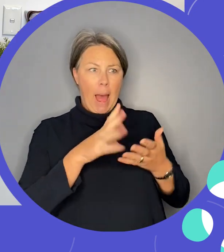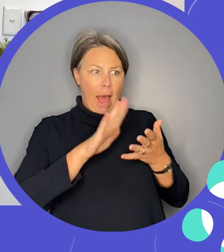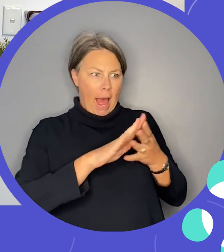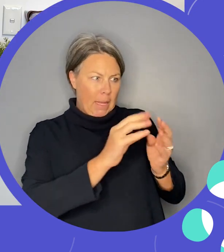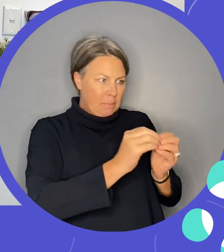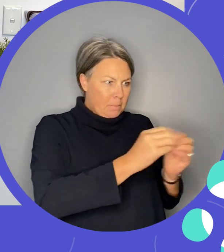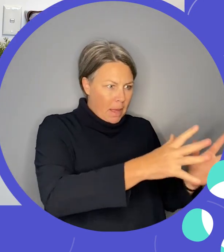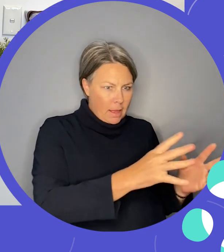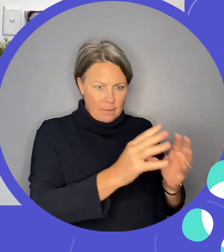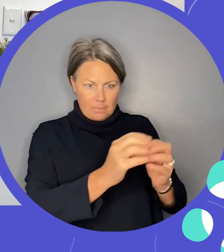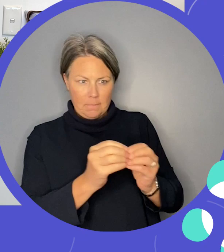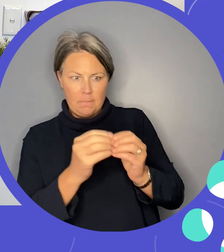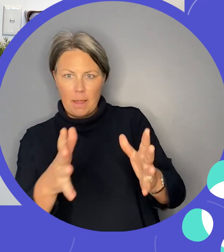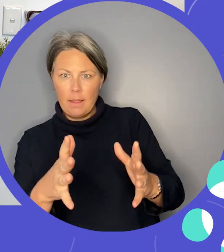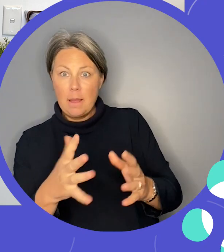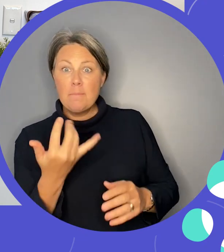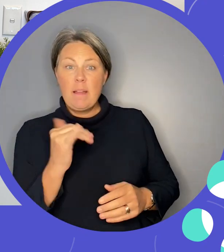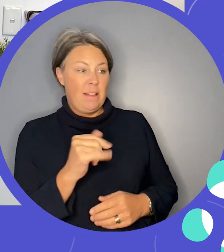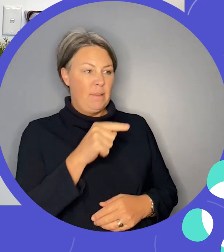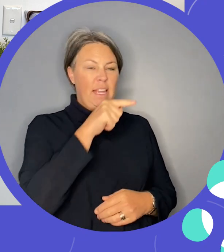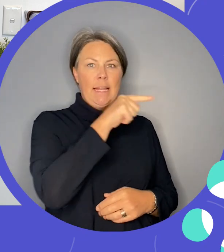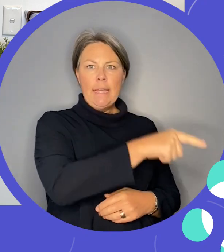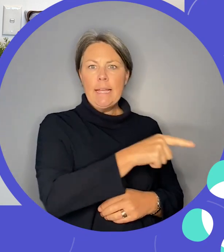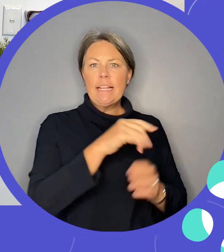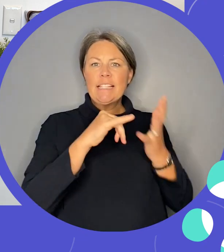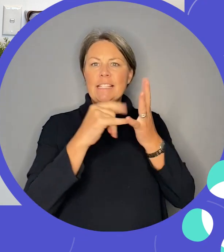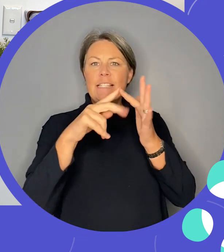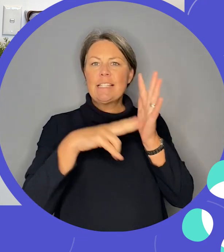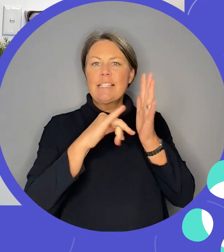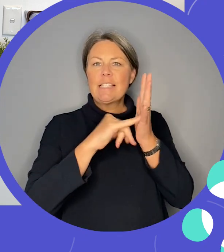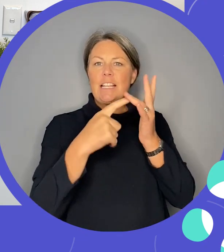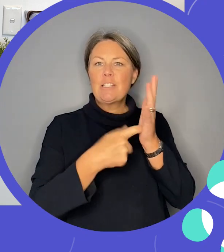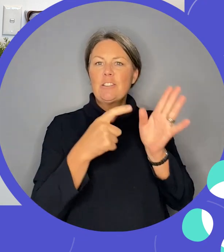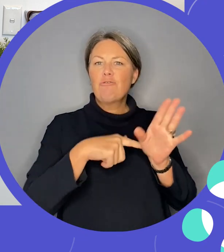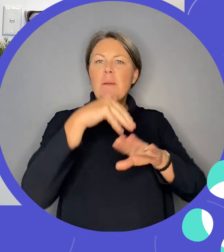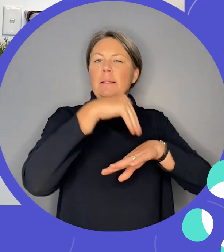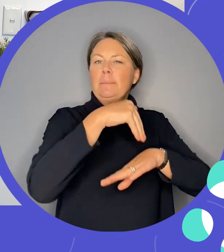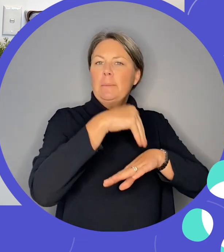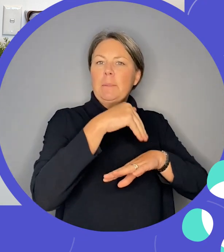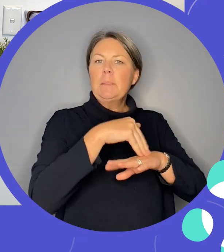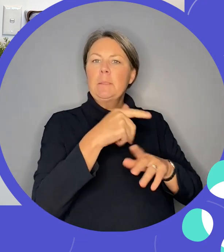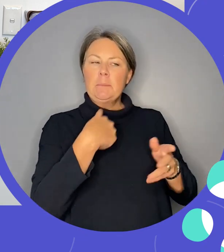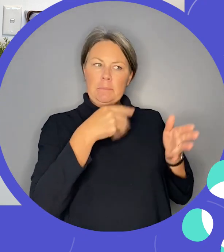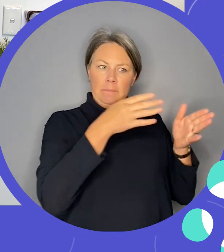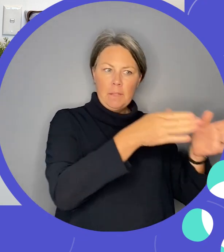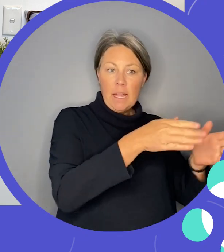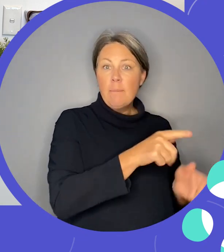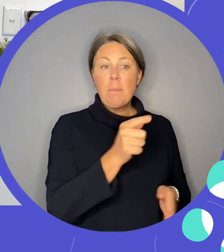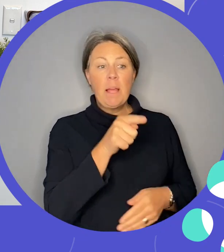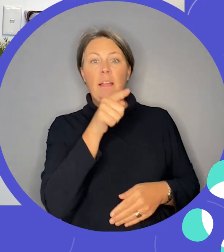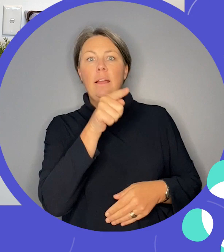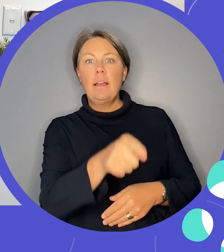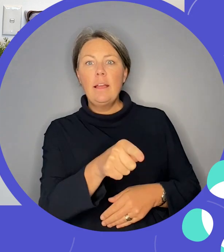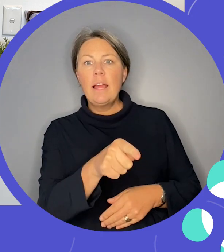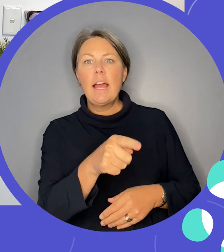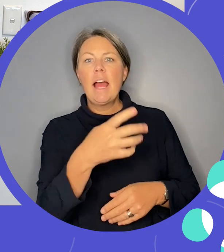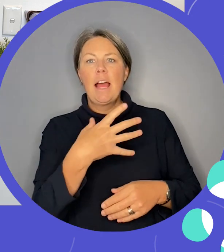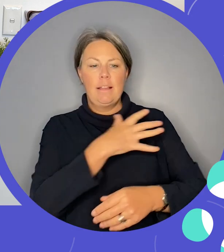So one child might be having sensory difficulties. So we come from a sensory point of view. Another child might have strength difficulties with their hands.